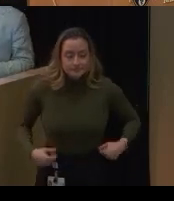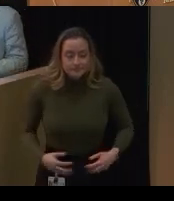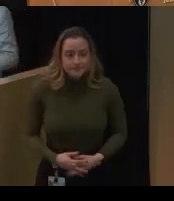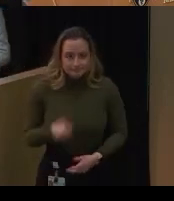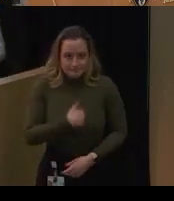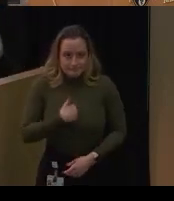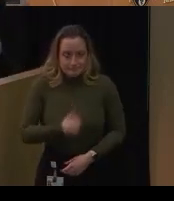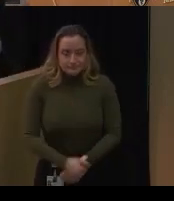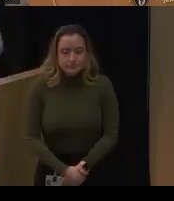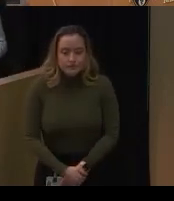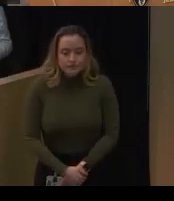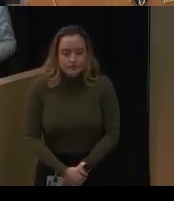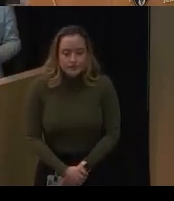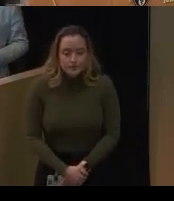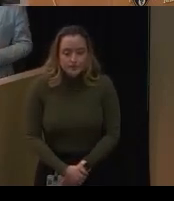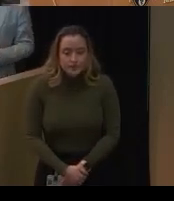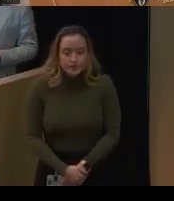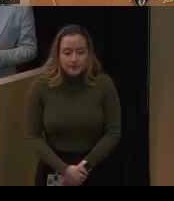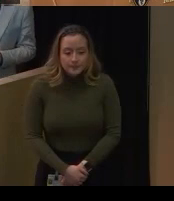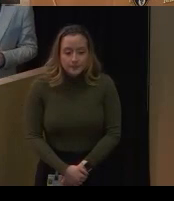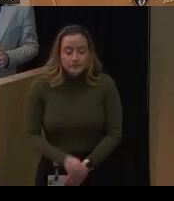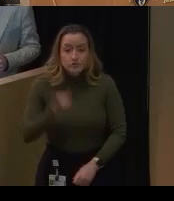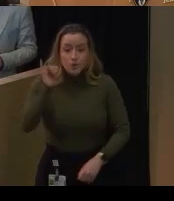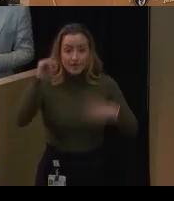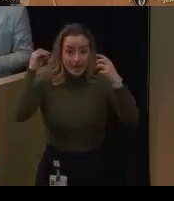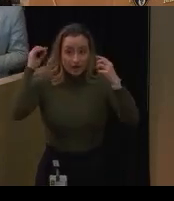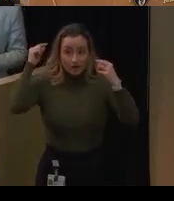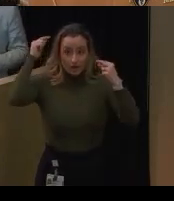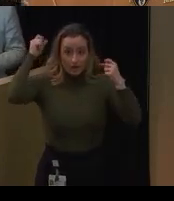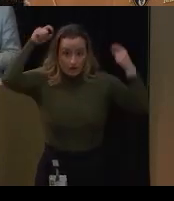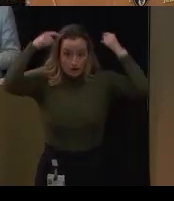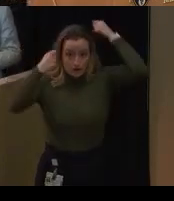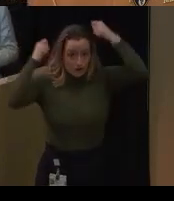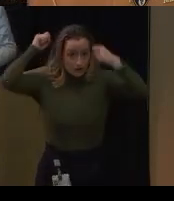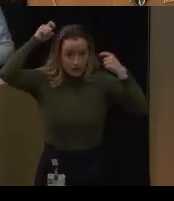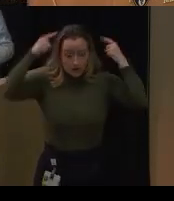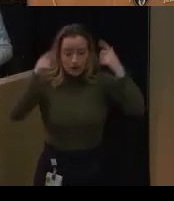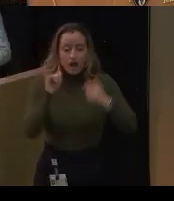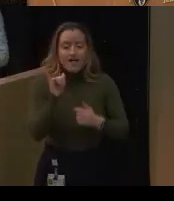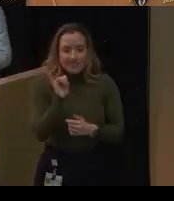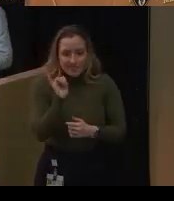sorry um so this network responds preferentially to mental state information beliefs thoughts